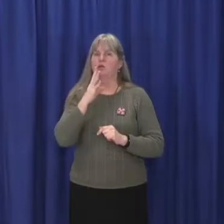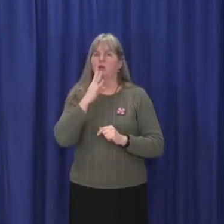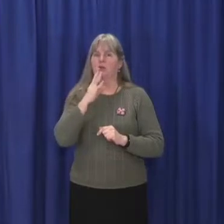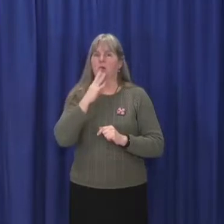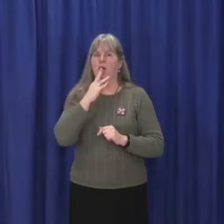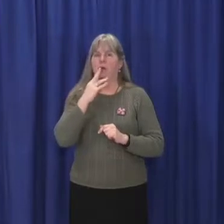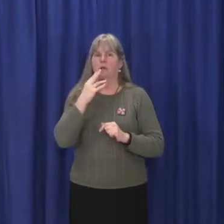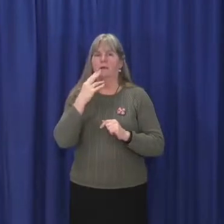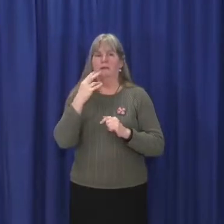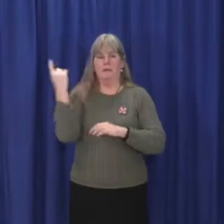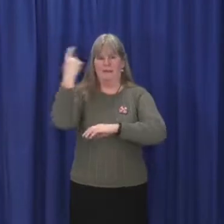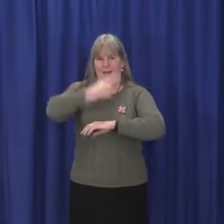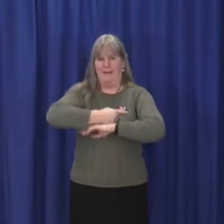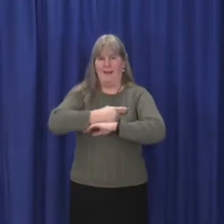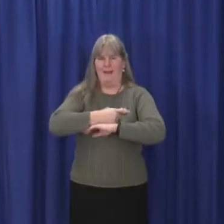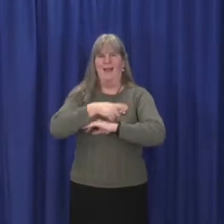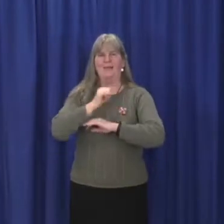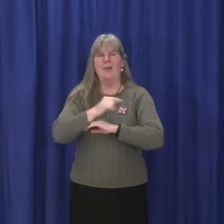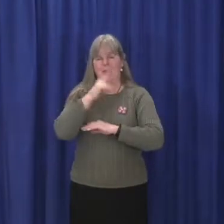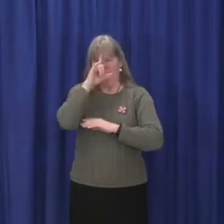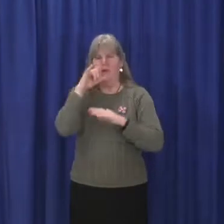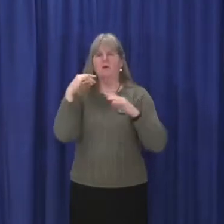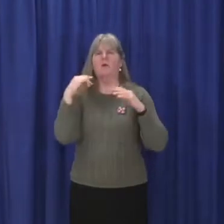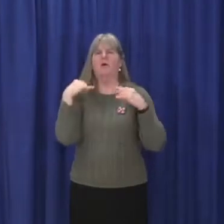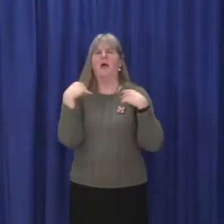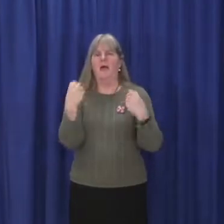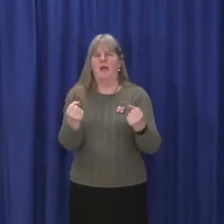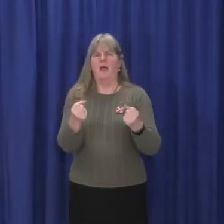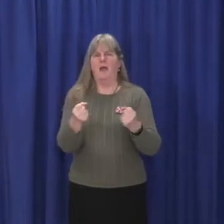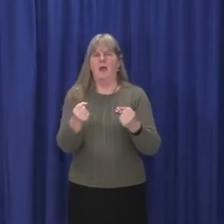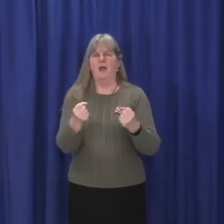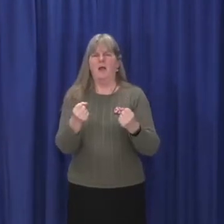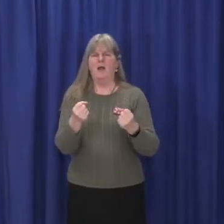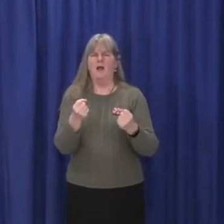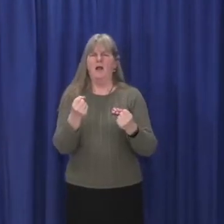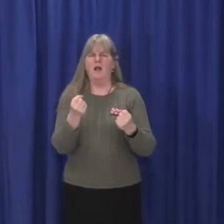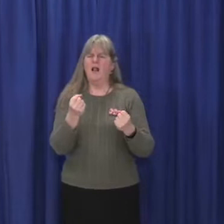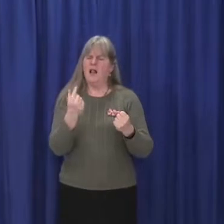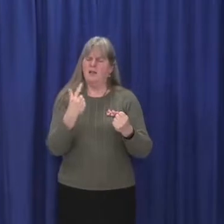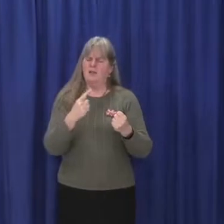mental health. I've noticed this year's campaign is a little bit different.